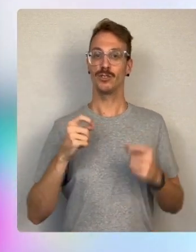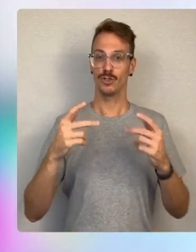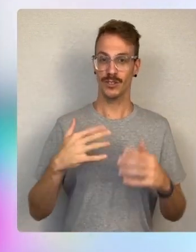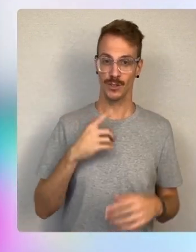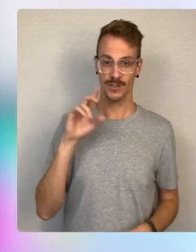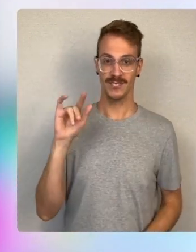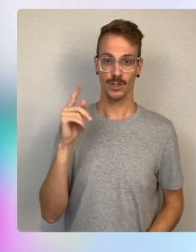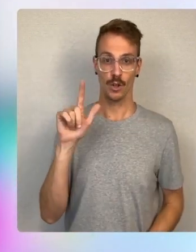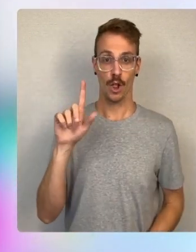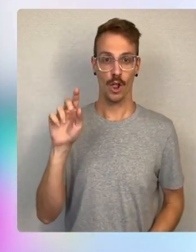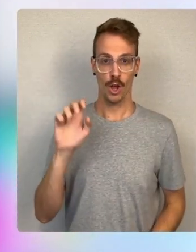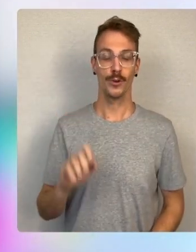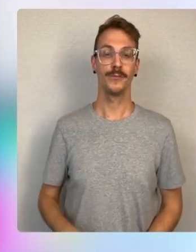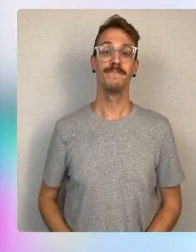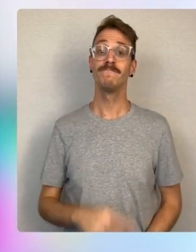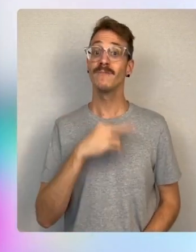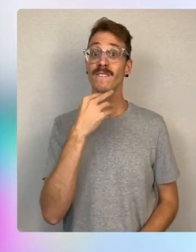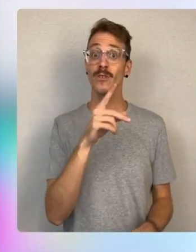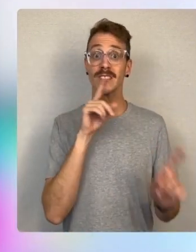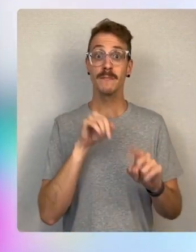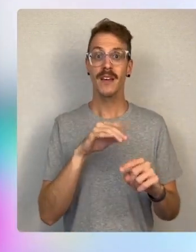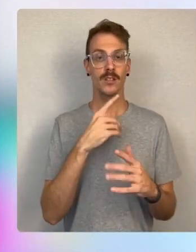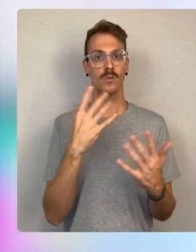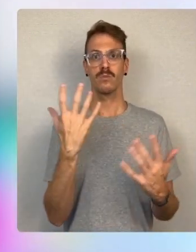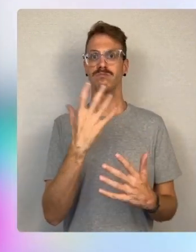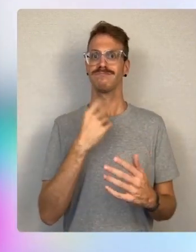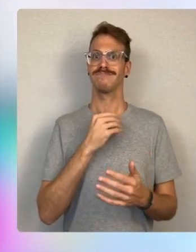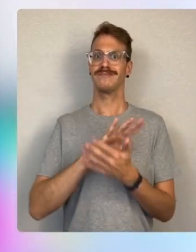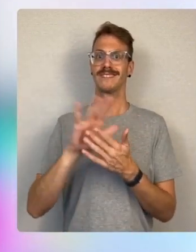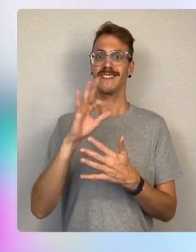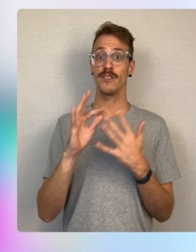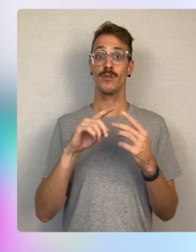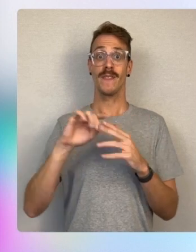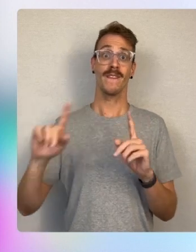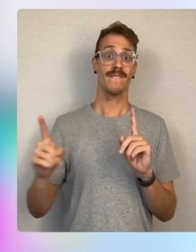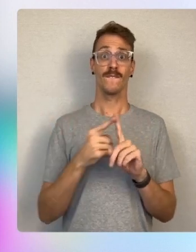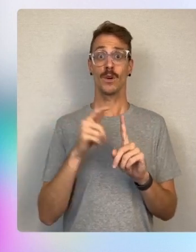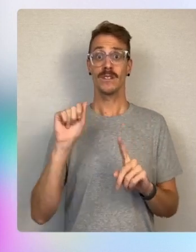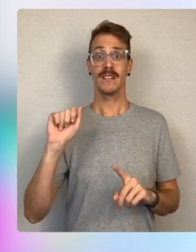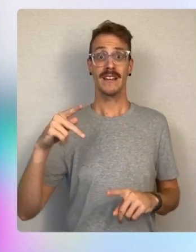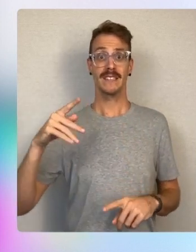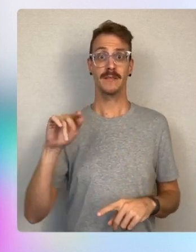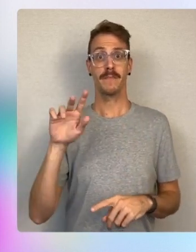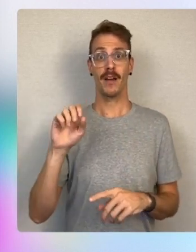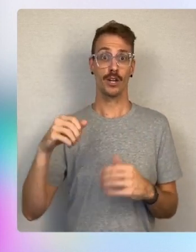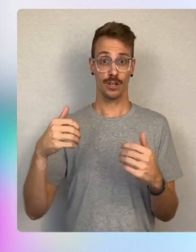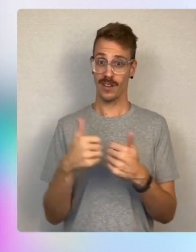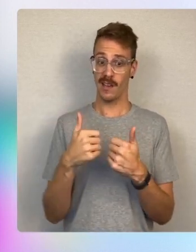Hi, I'm Donny, Technical Director, Digital Lode. Voice commands was a promising feature in the first Espire game.